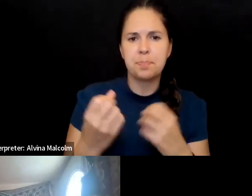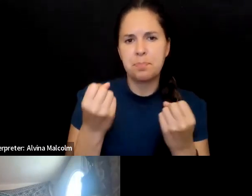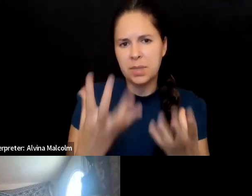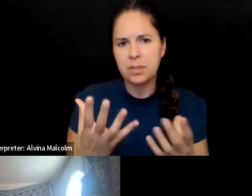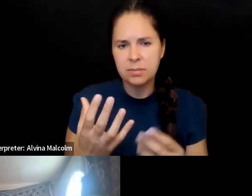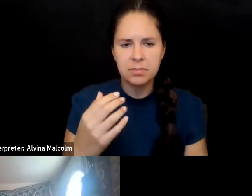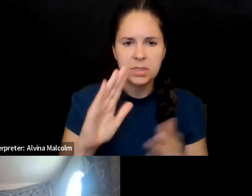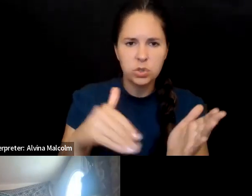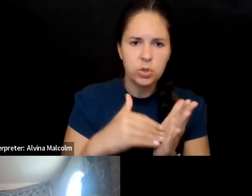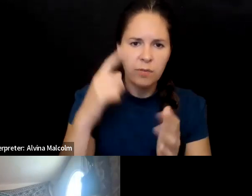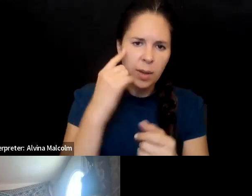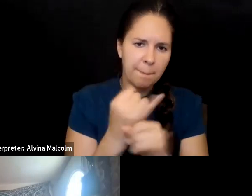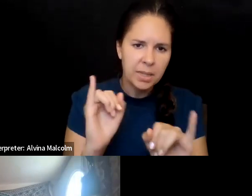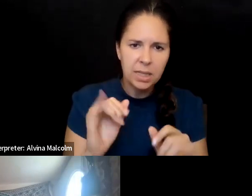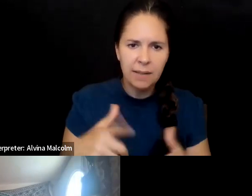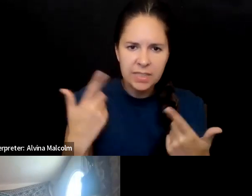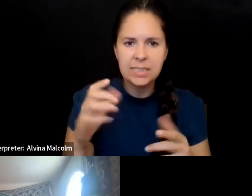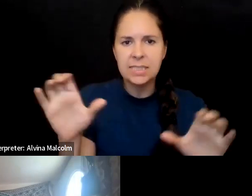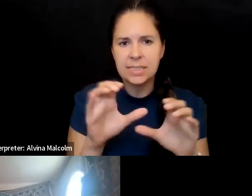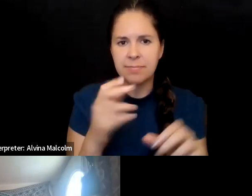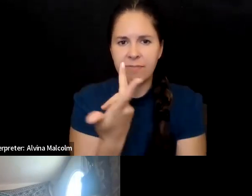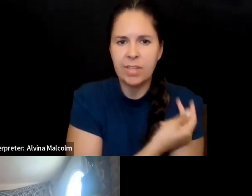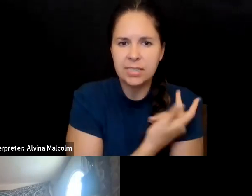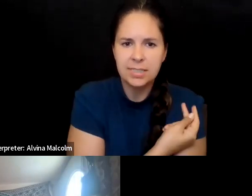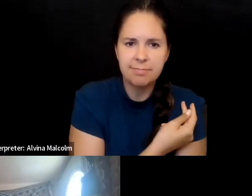independent living level emergency